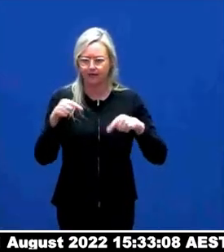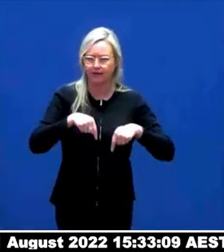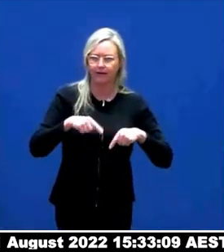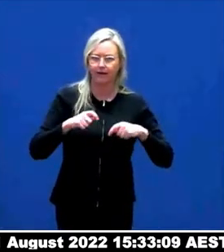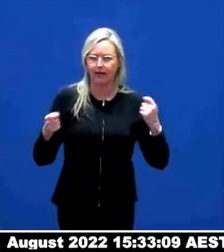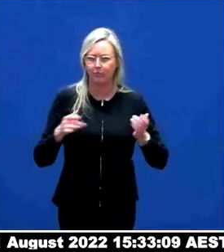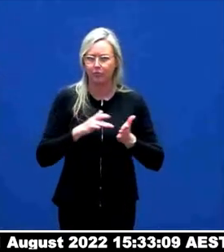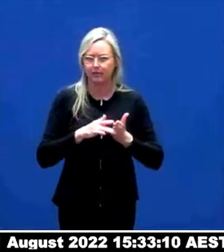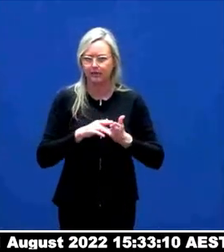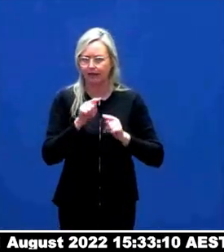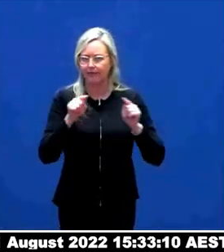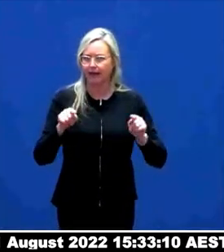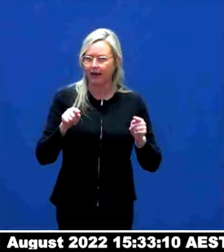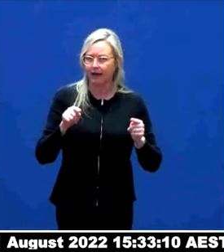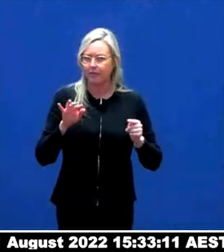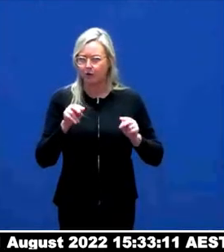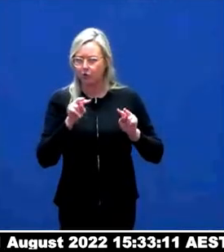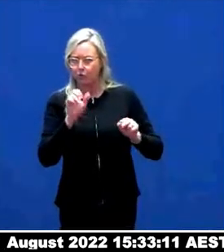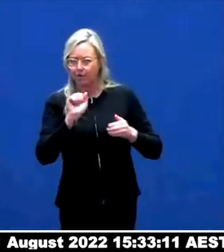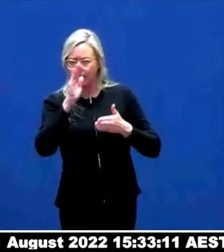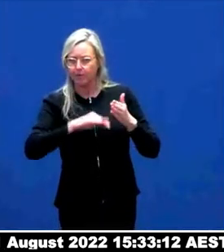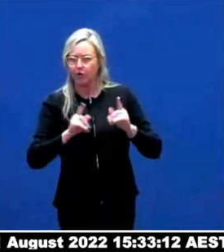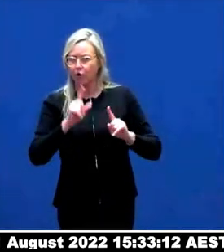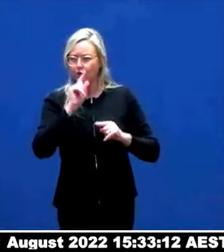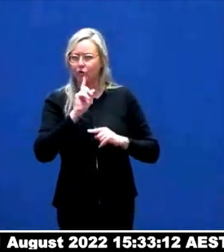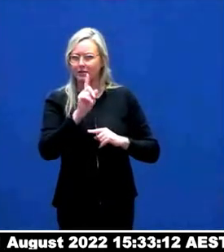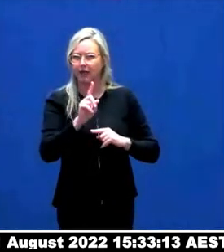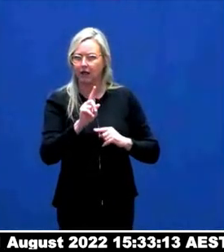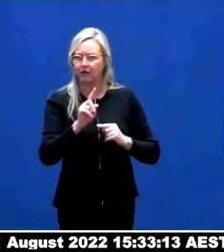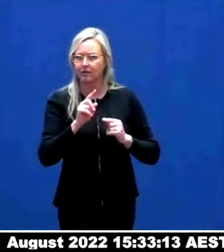What do you think the Royal Commissioners should know? 'DAVE': Well, first of all, you've mentioned the Neighbourhood Centre.